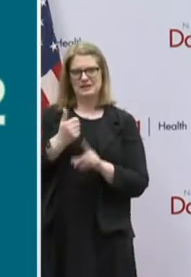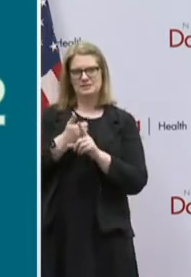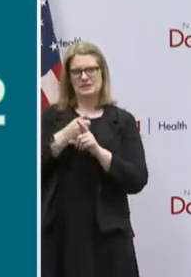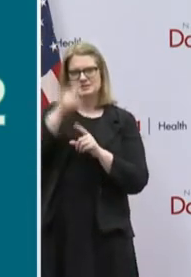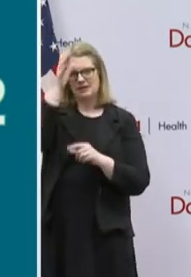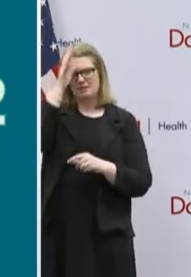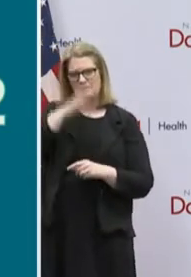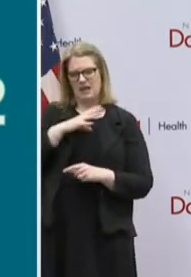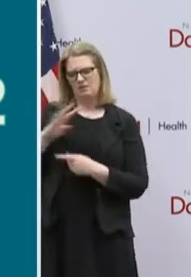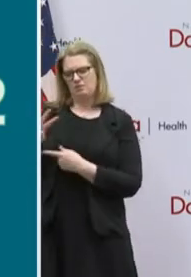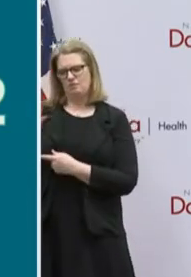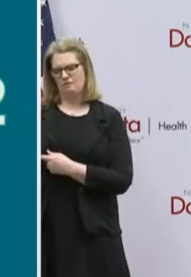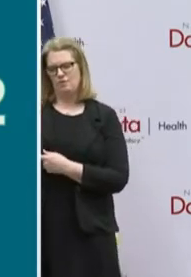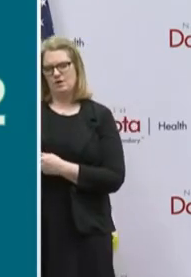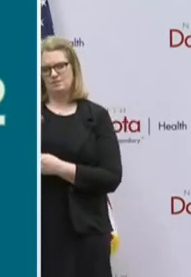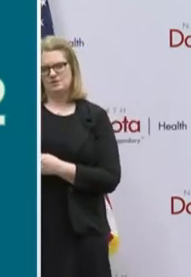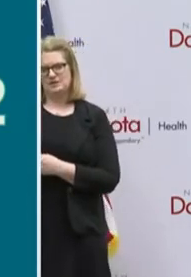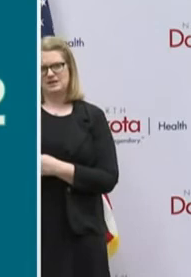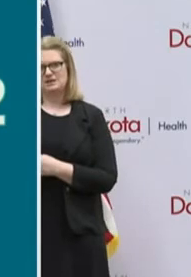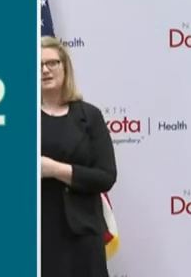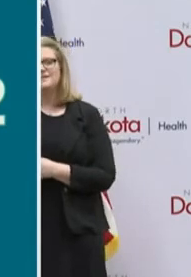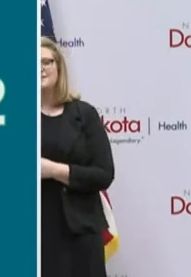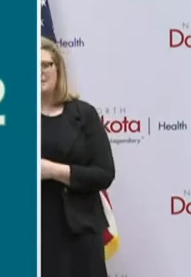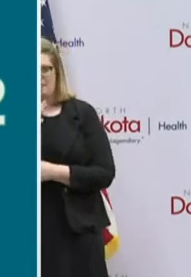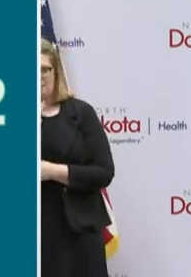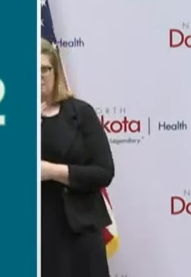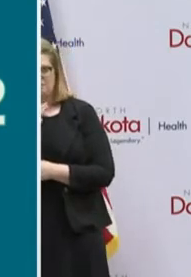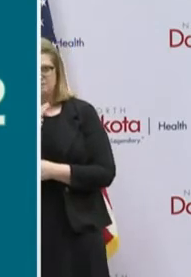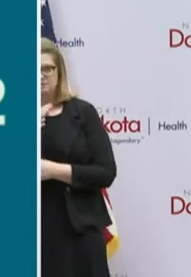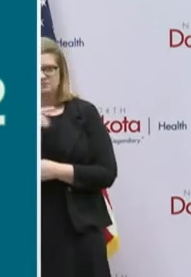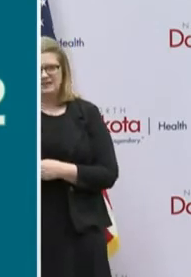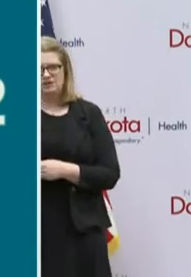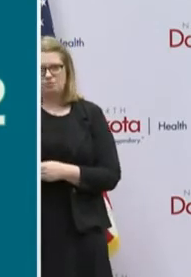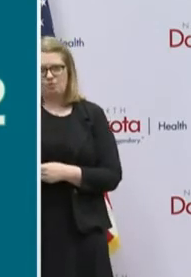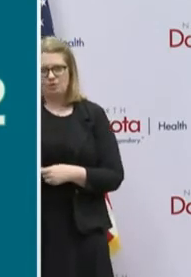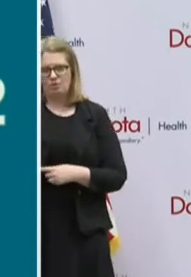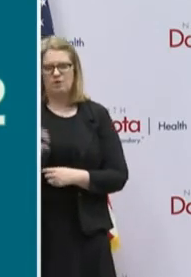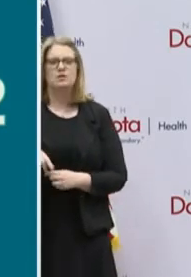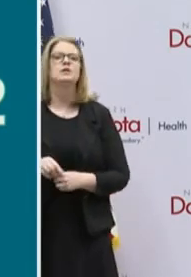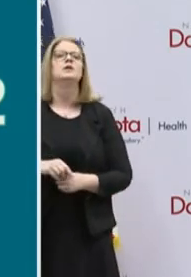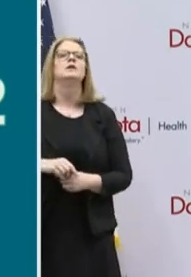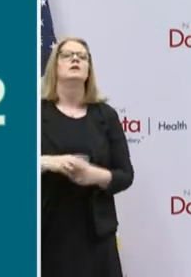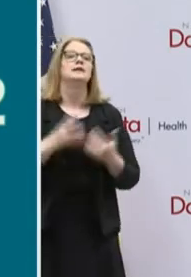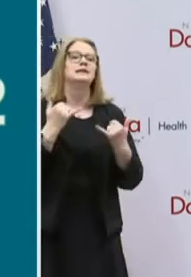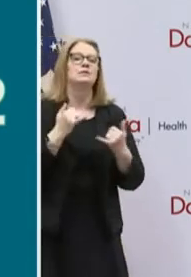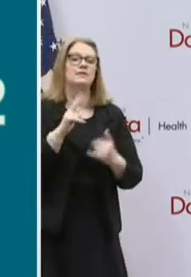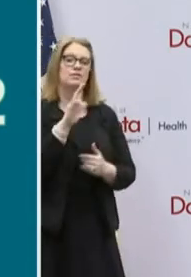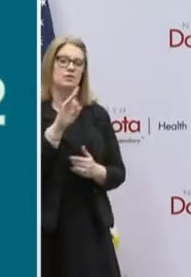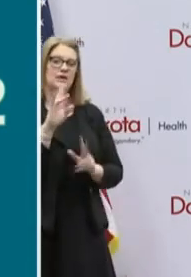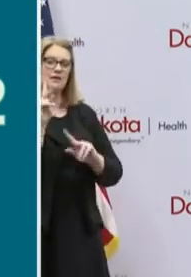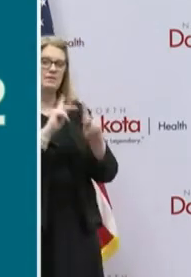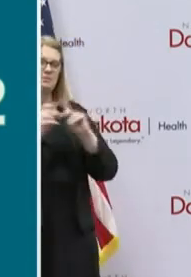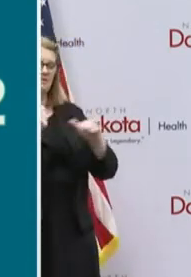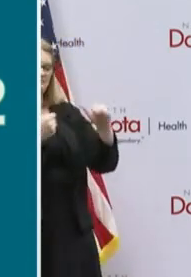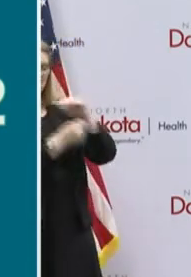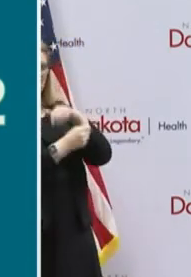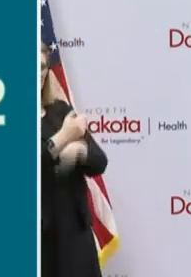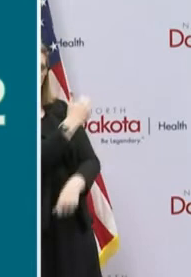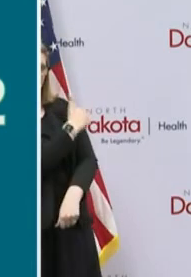THE DEATH DATA, THE 49 DEATHS, ABOUT 60% OF THOSE ARE MALE AND 40% OF THOSE ARE FEMALE. SO FAR IN NORTH DAKOTA.